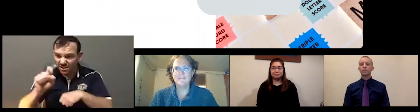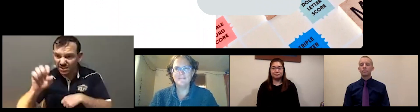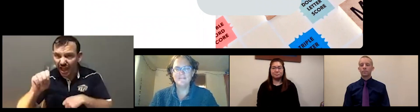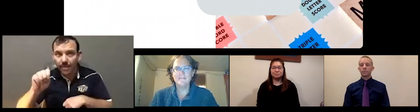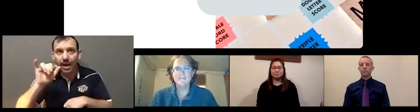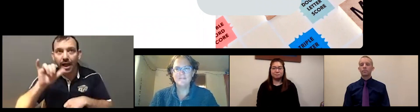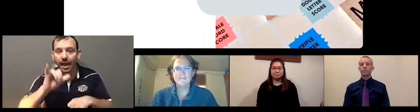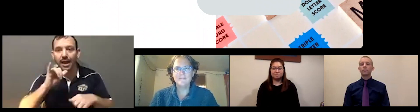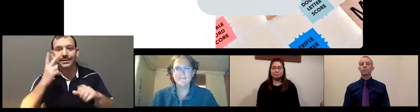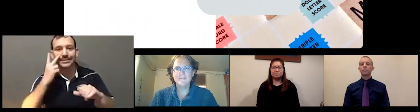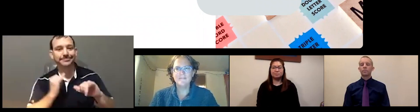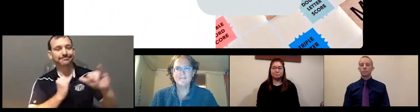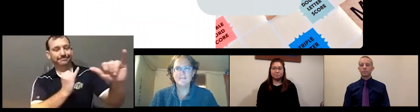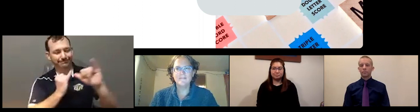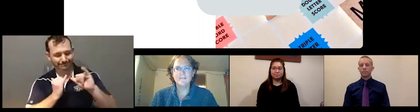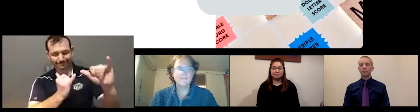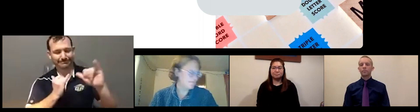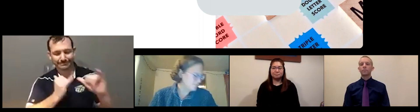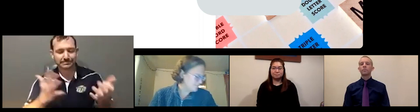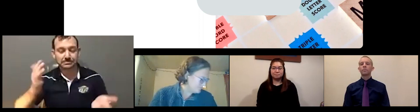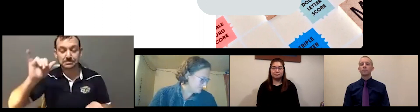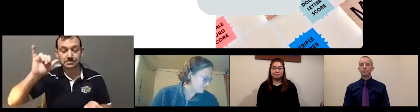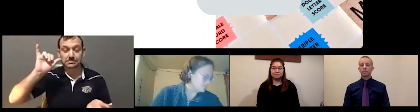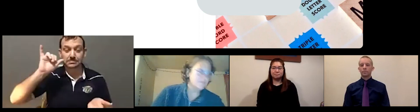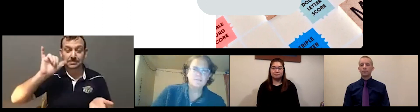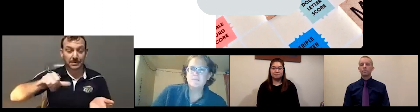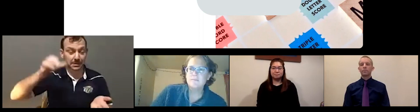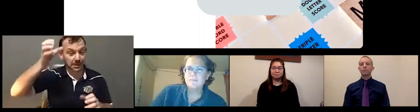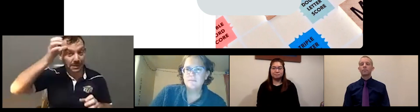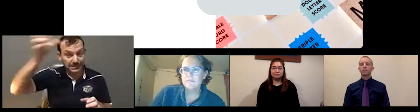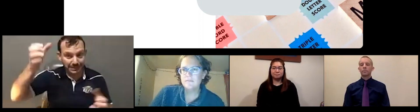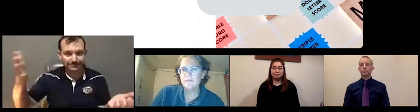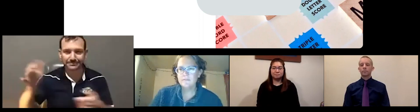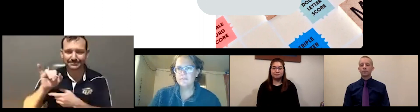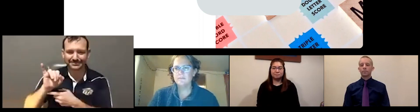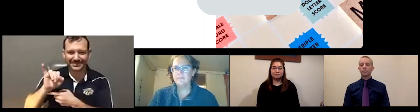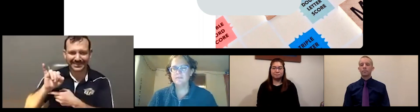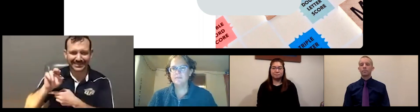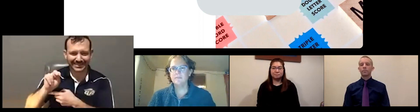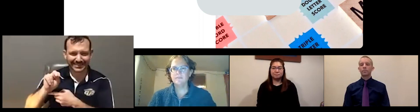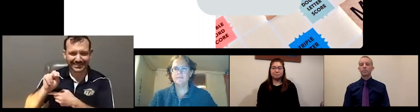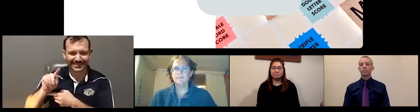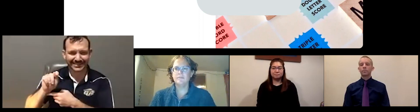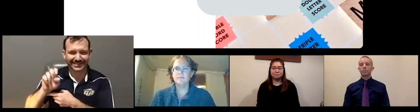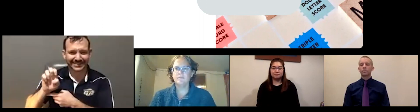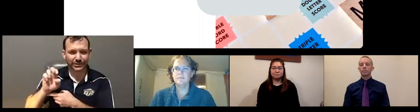adults who are Deaf, and working in the STEM professions, and, to be able to identify with those people, in the profession.